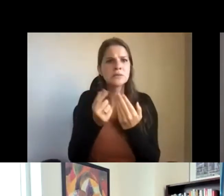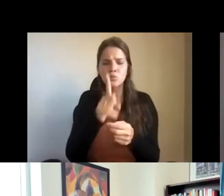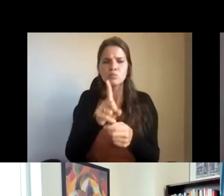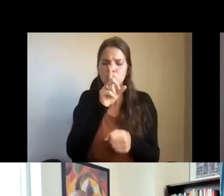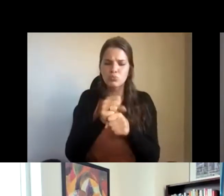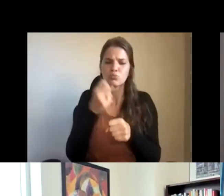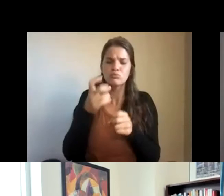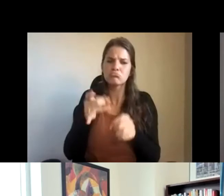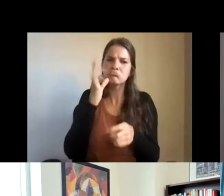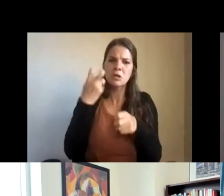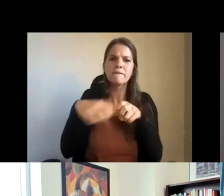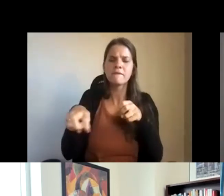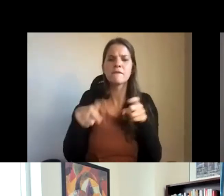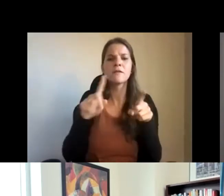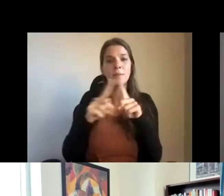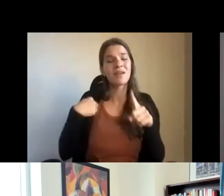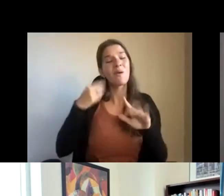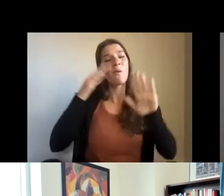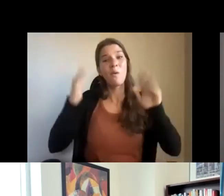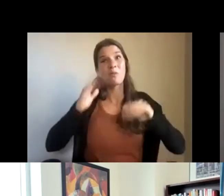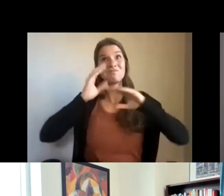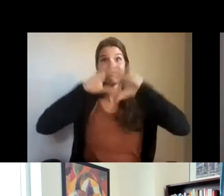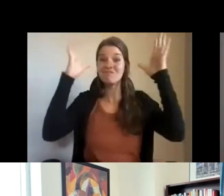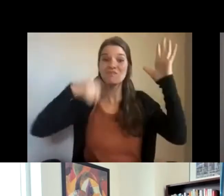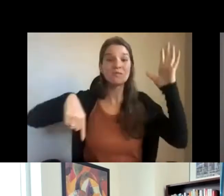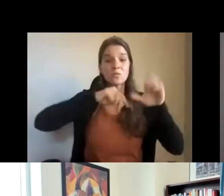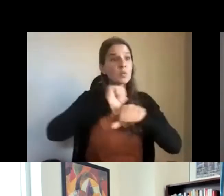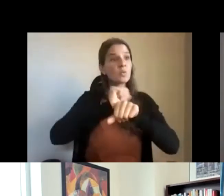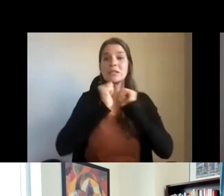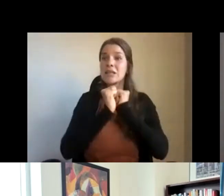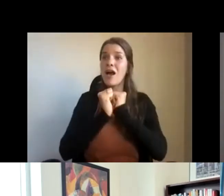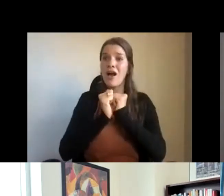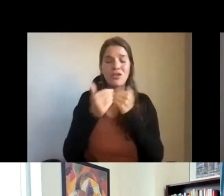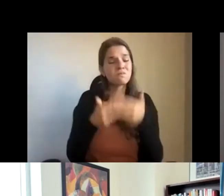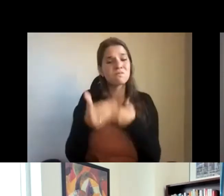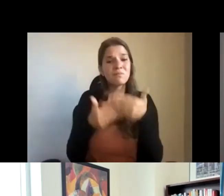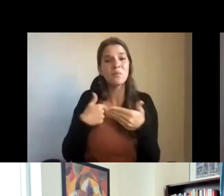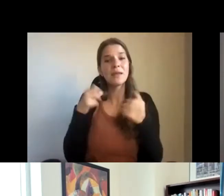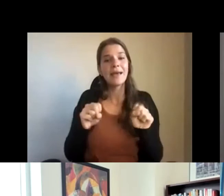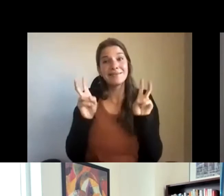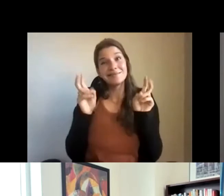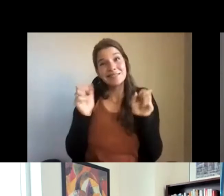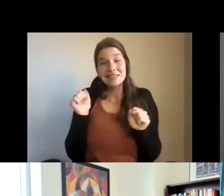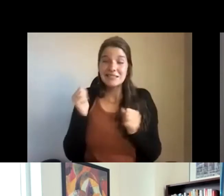that as we work together that we will be able to return to some sort of a familiar pattern